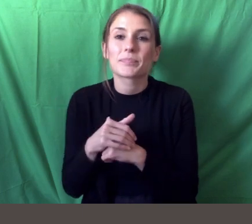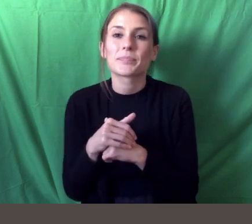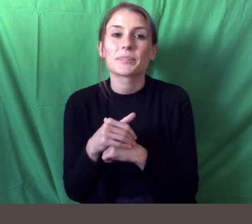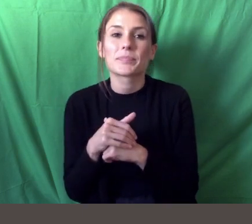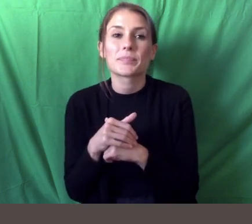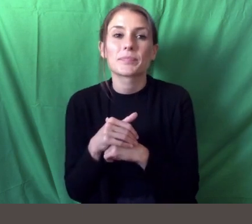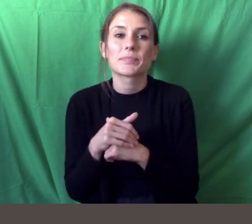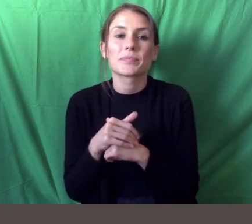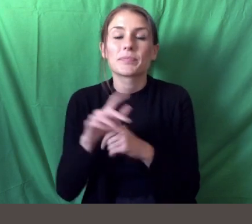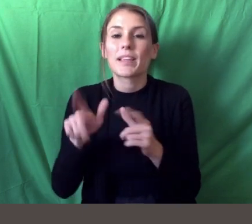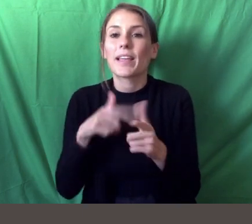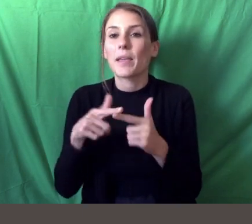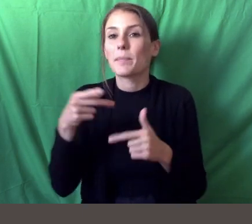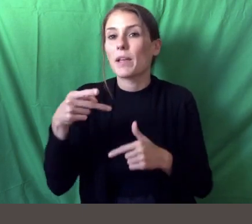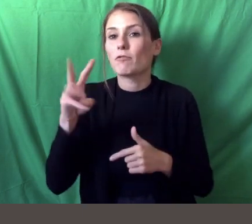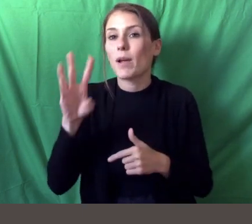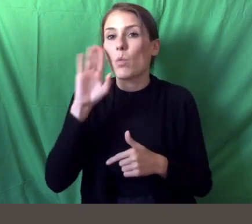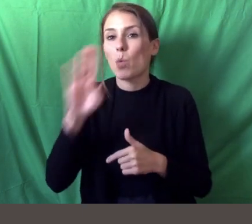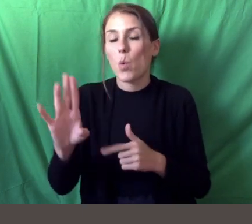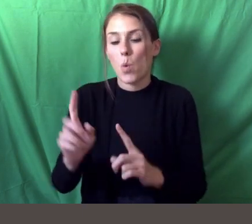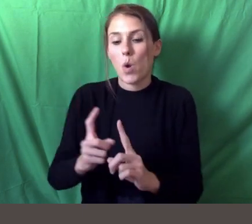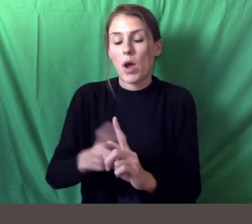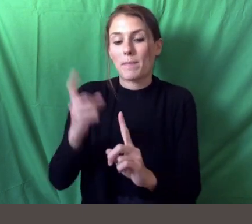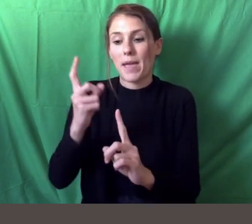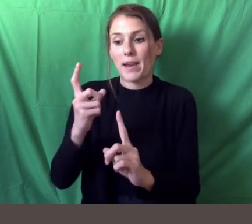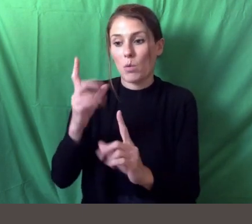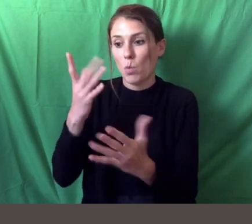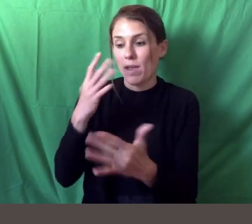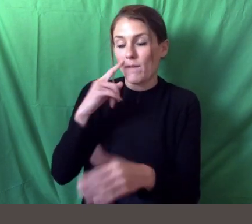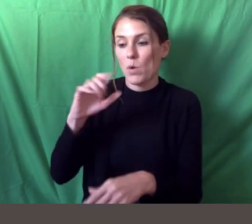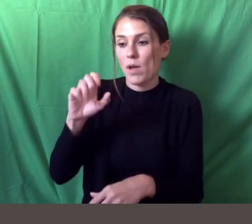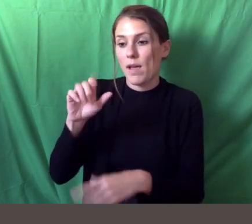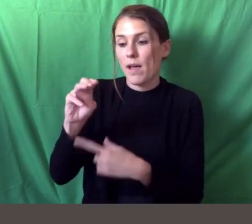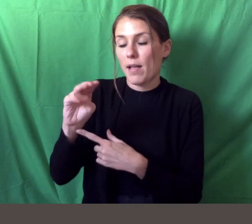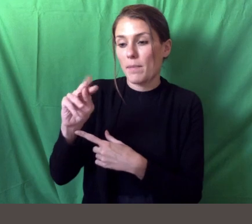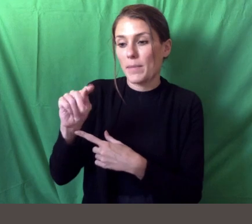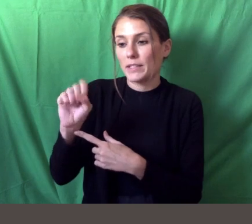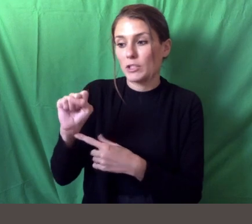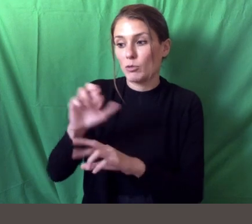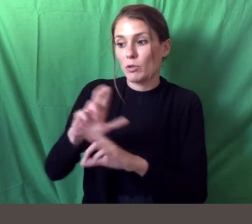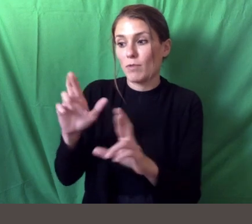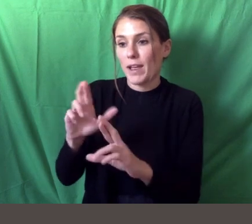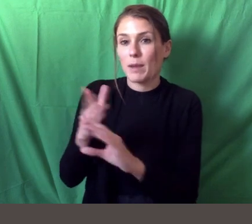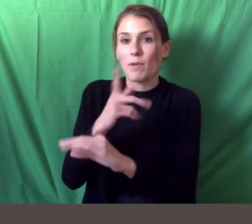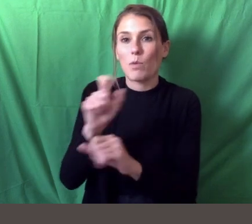PlayWright will automatically wait for elements to be ready before sending these interactions to them.